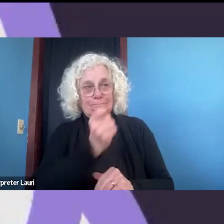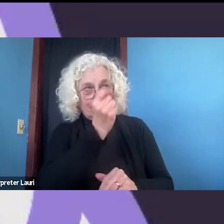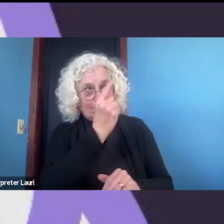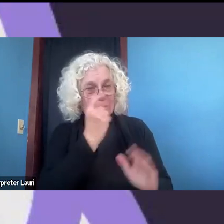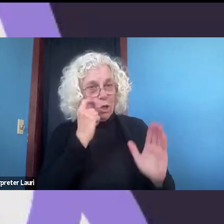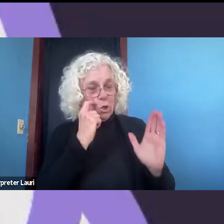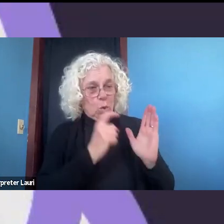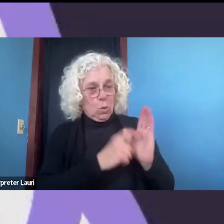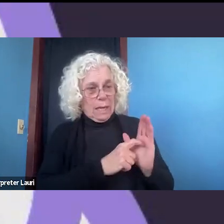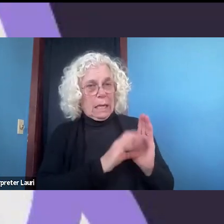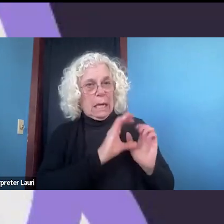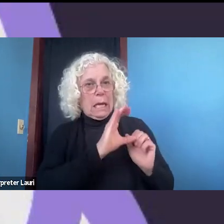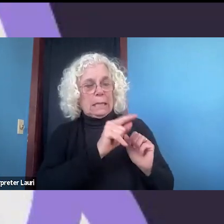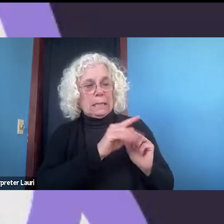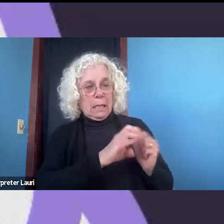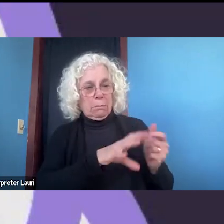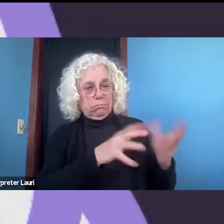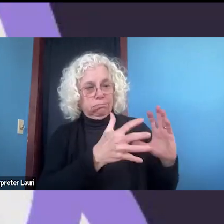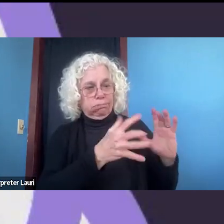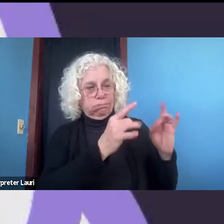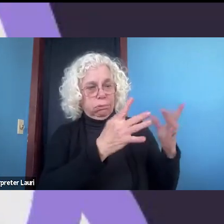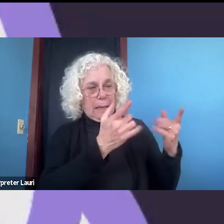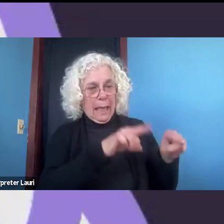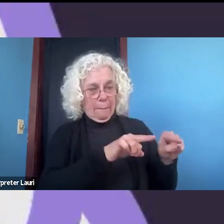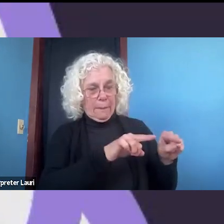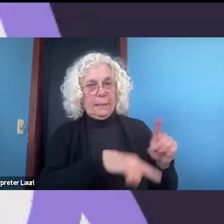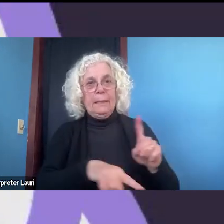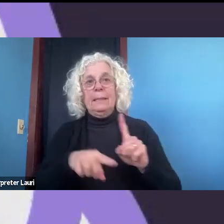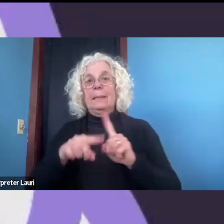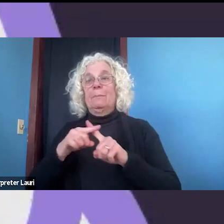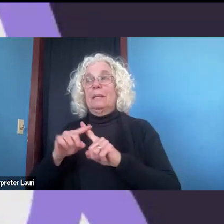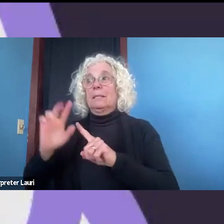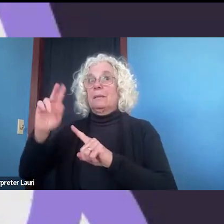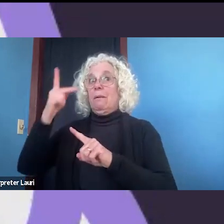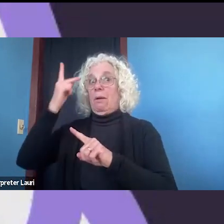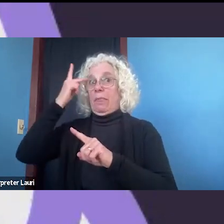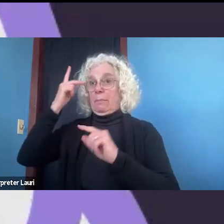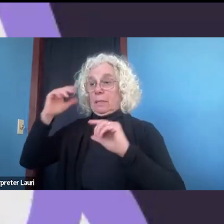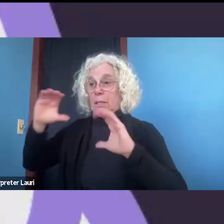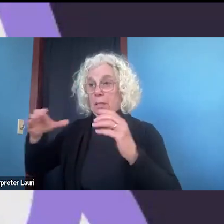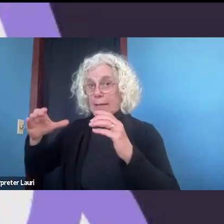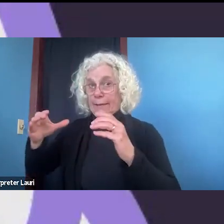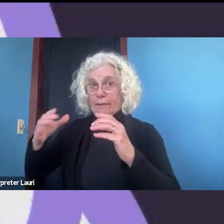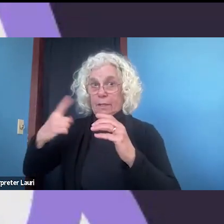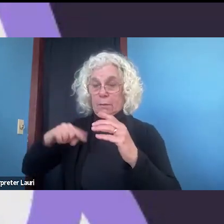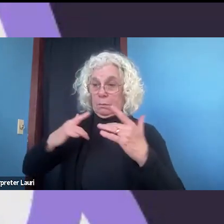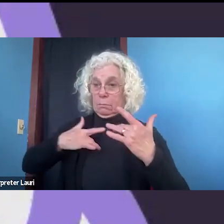as well as the, emergent political activity that we are closely attuned to at Americans for the Arts.